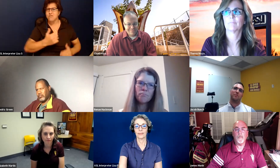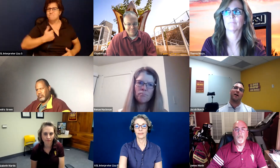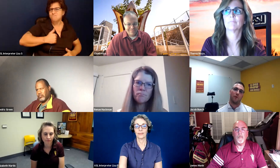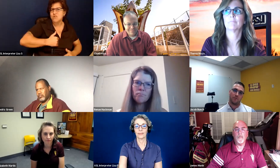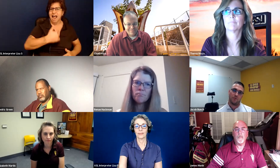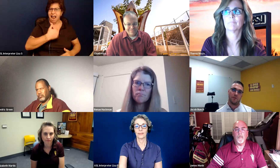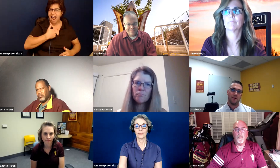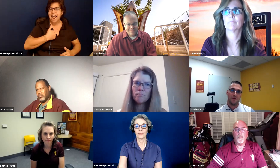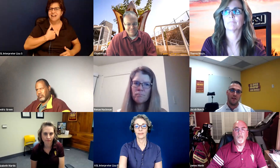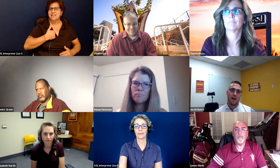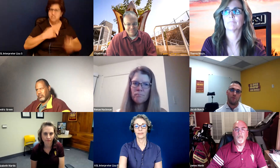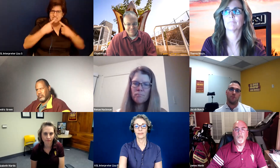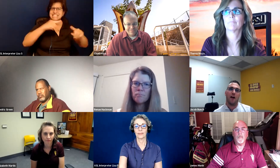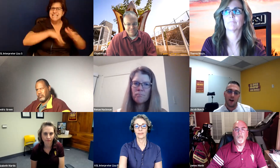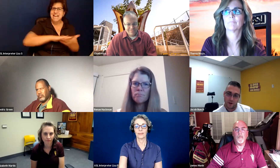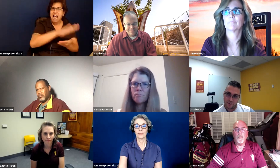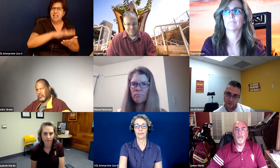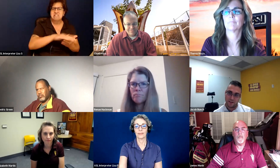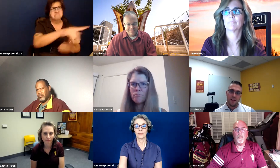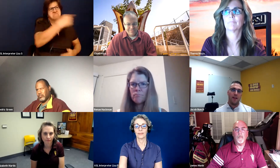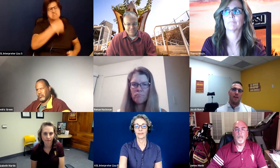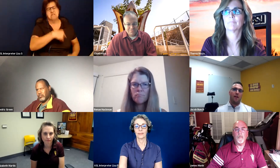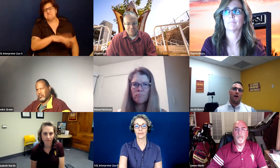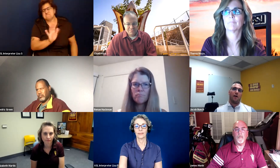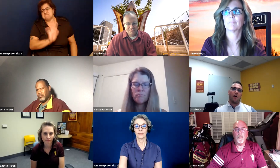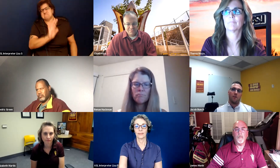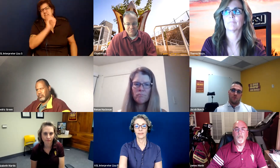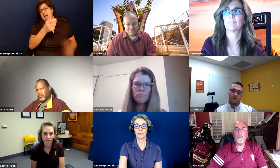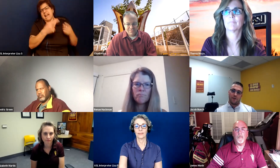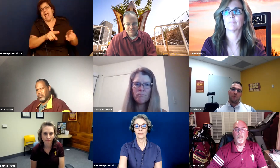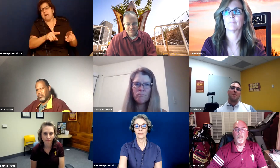I was just not going to be a college material.